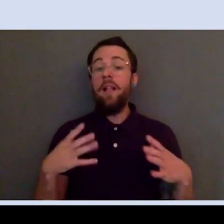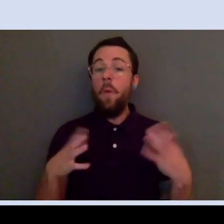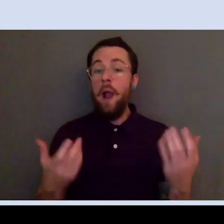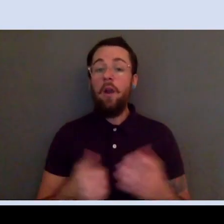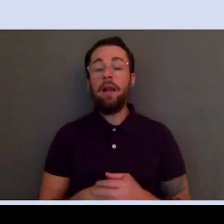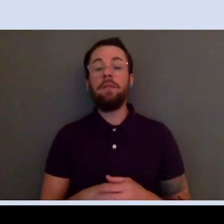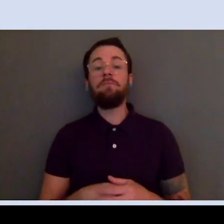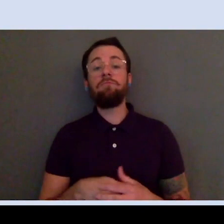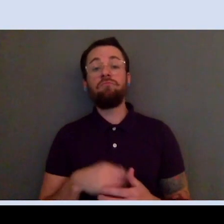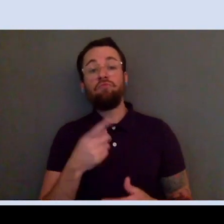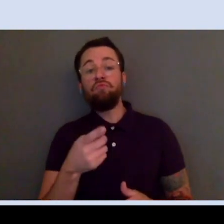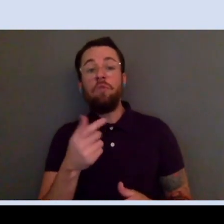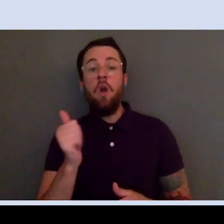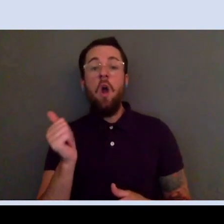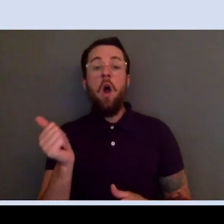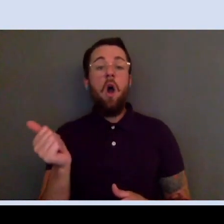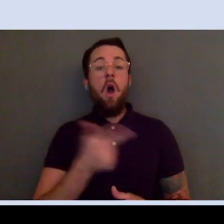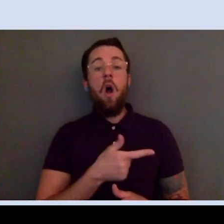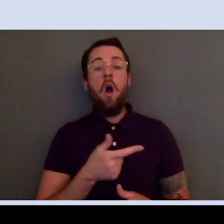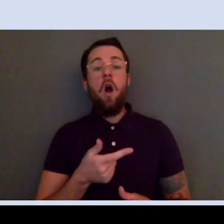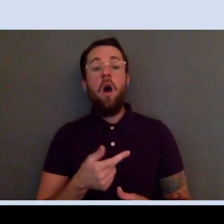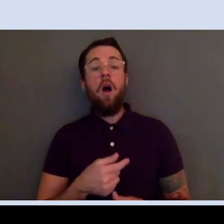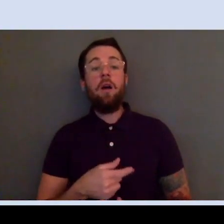Like at it.